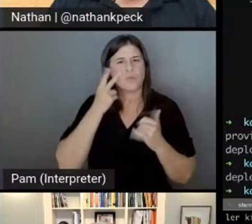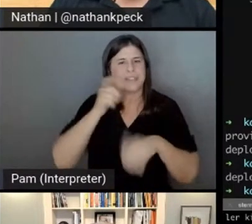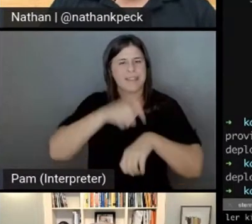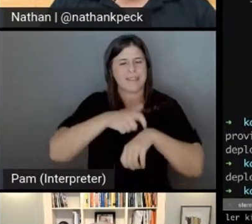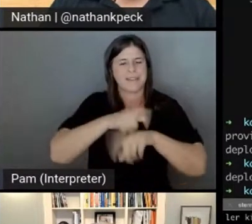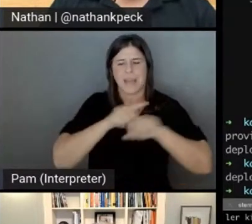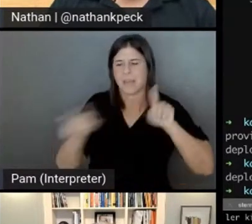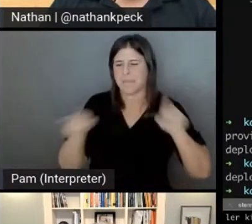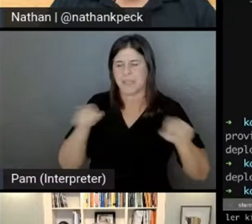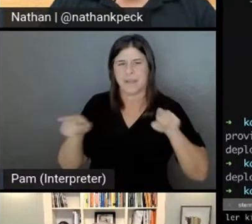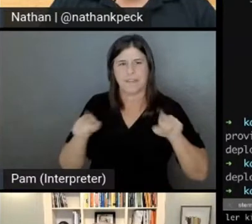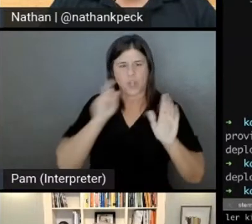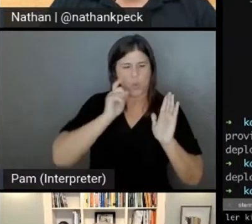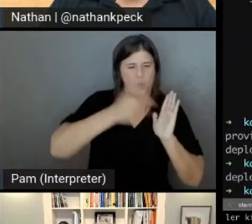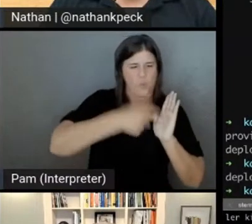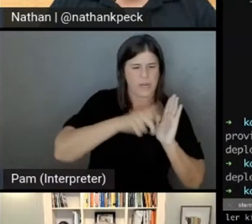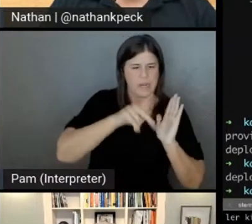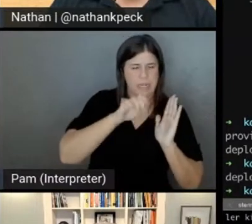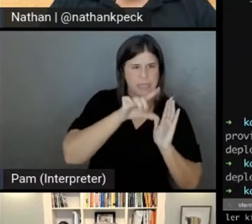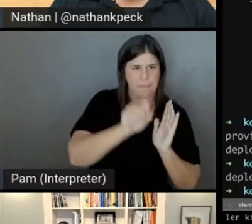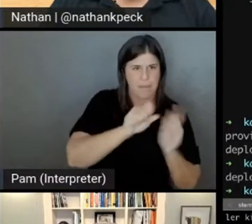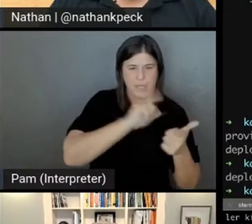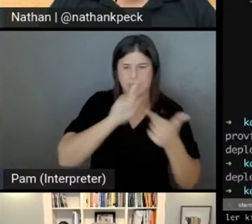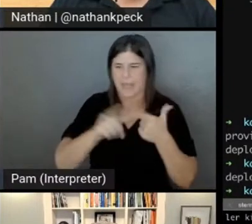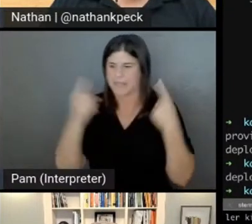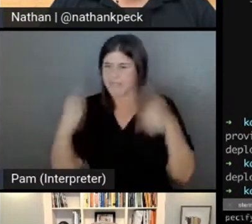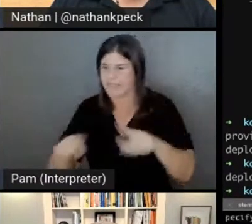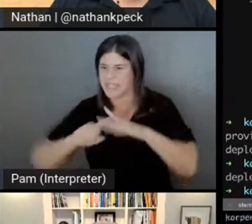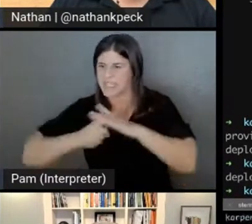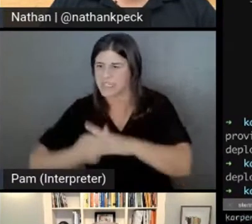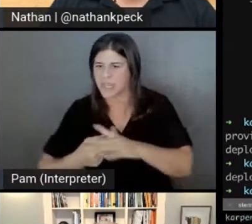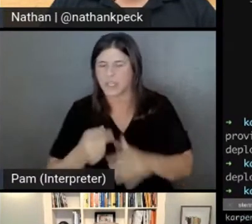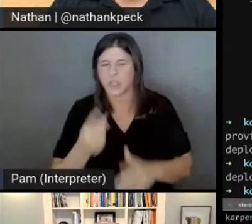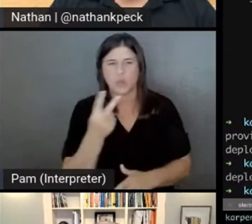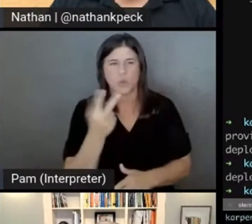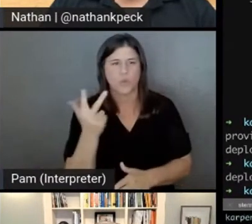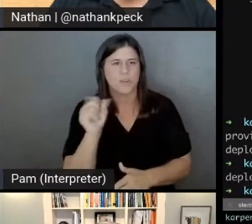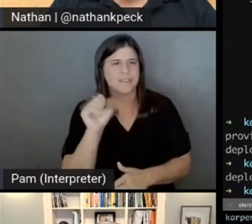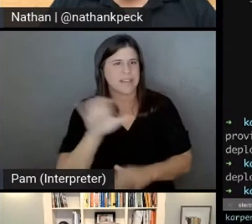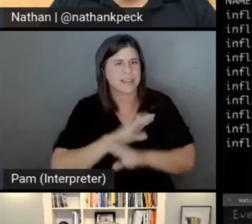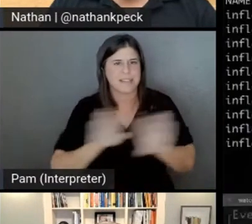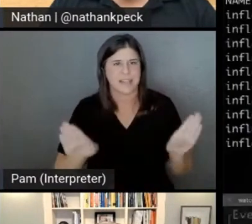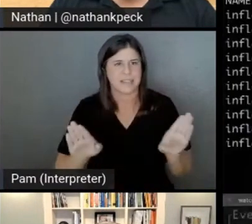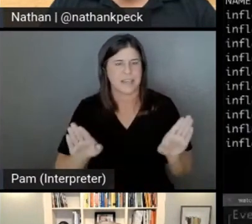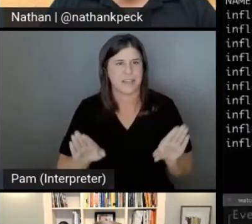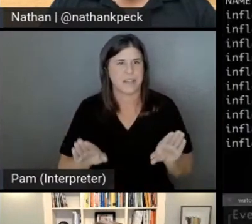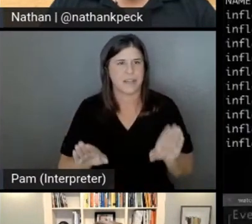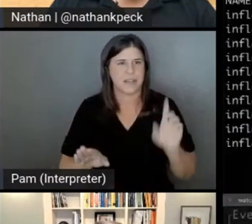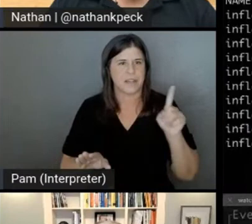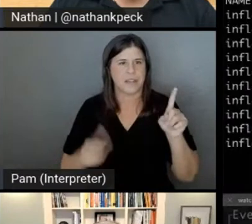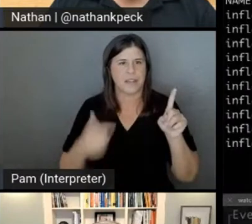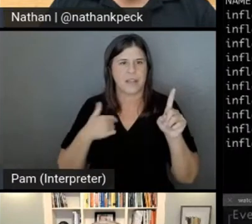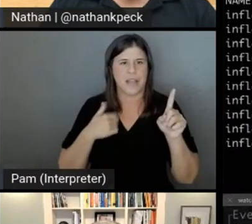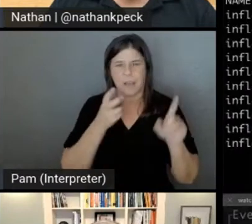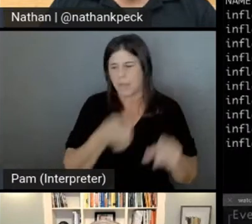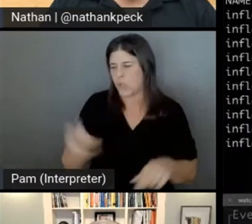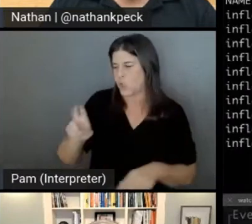recognizing those pods and getting the instance launch is just a couple seconds. And I'm gonna go over to this UI here and show you.